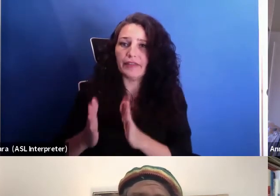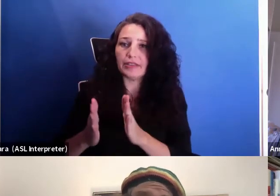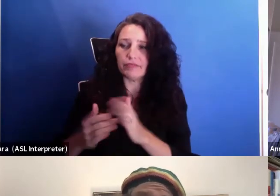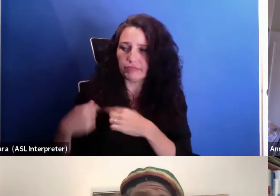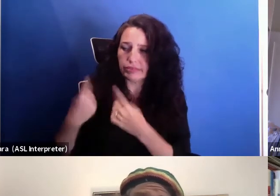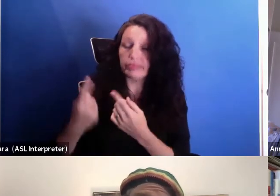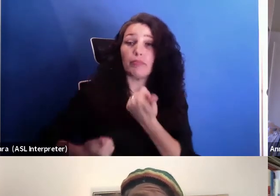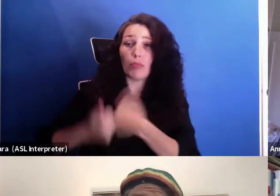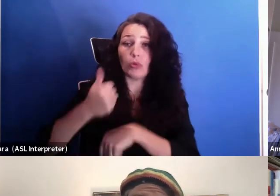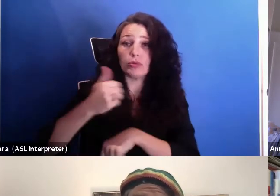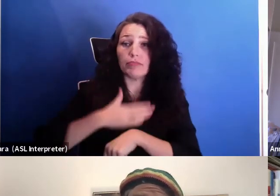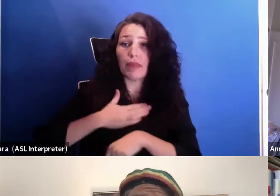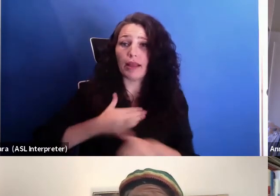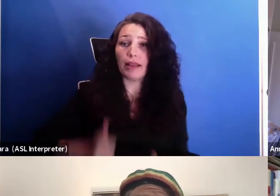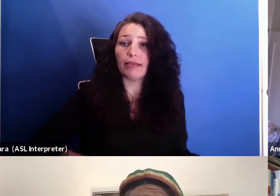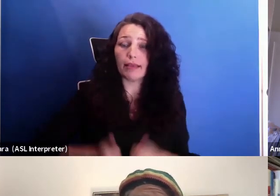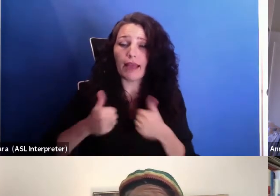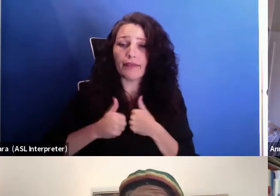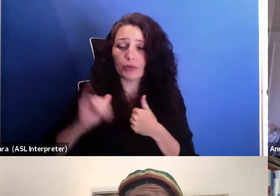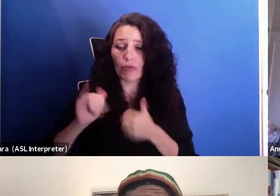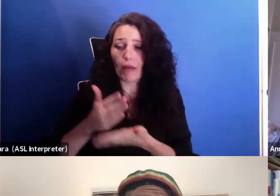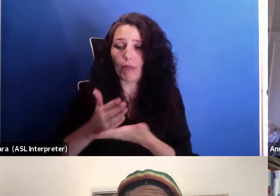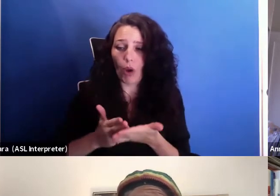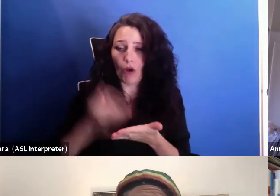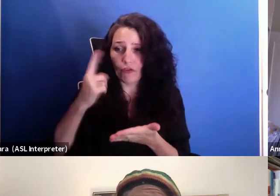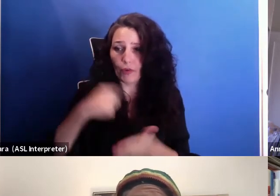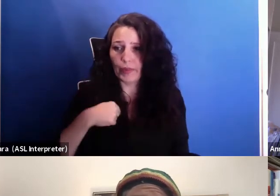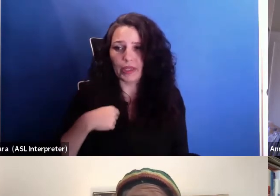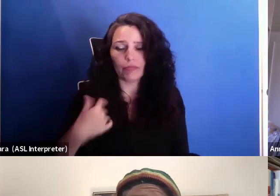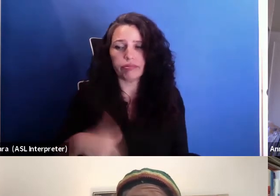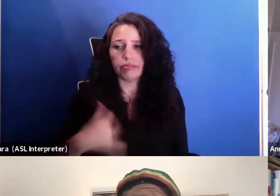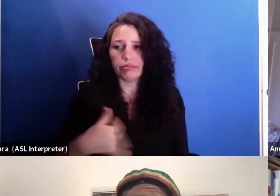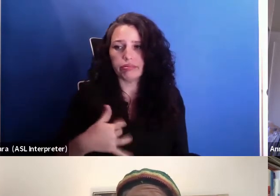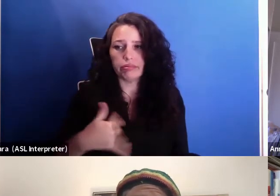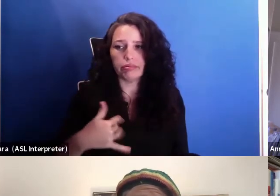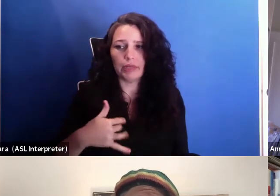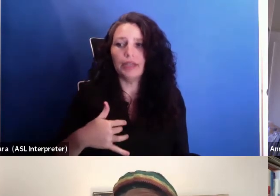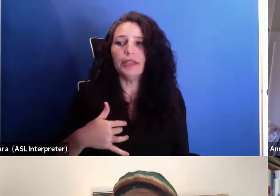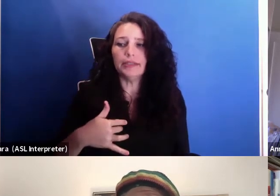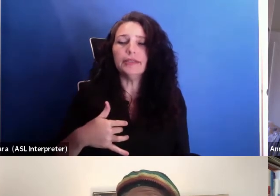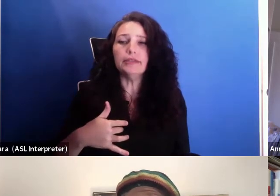that part of all of this has been so incredible for me to be able to use what I know